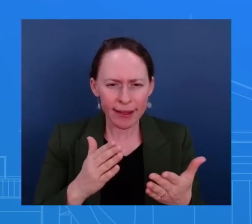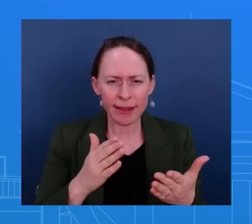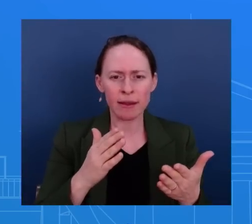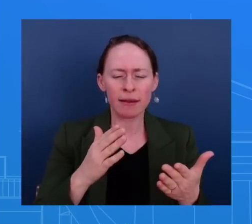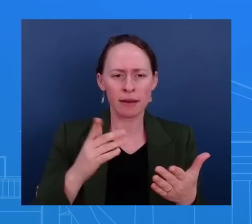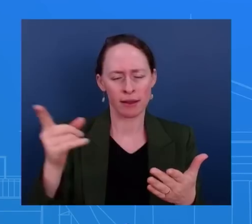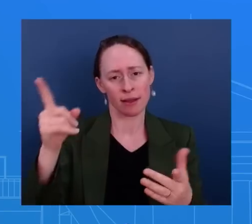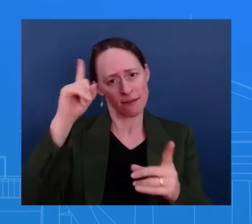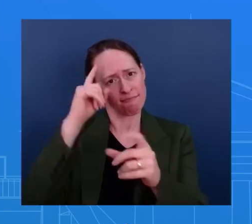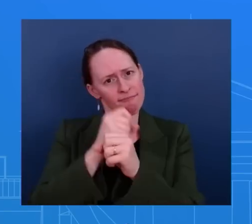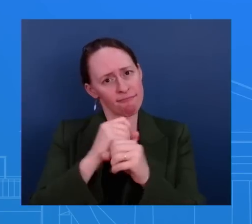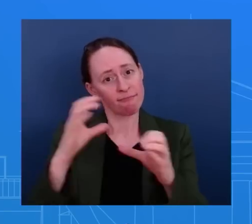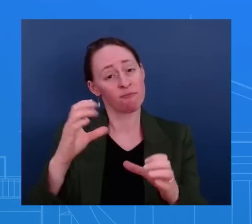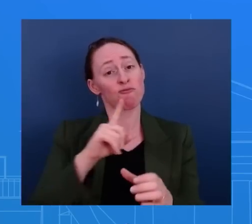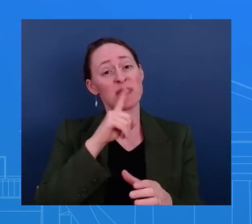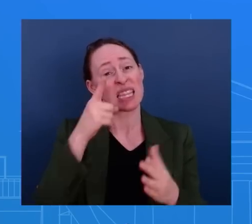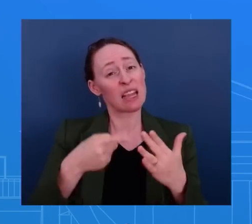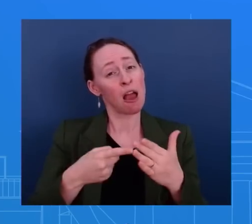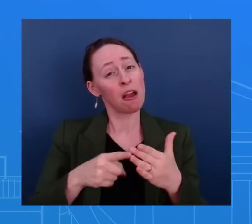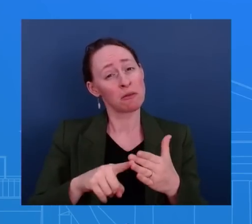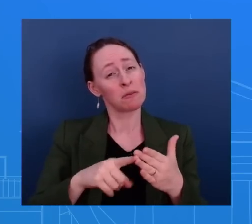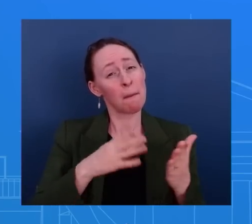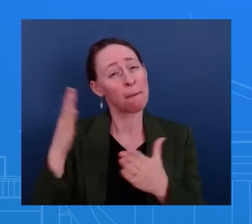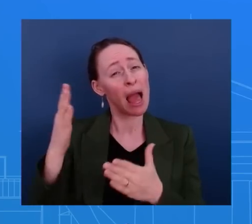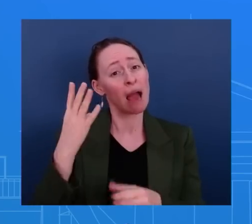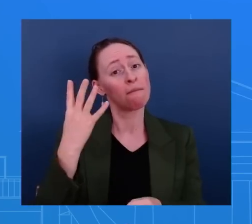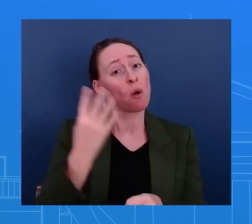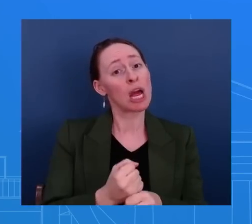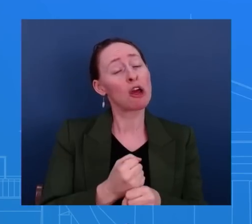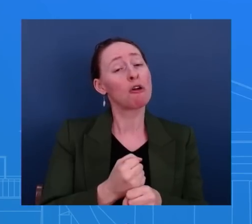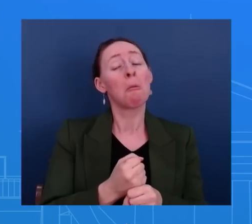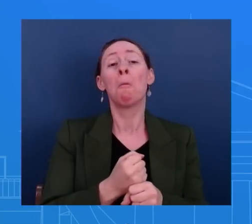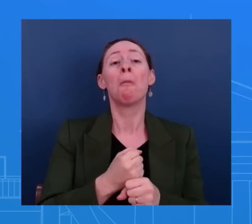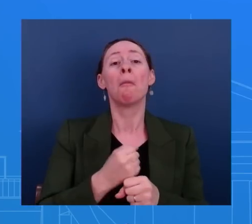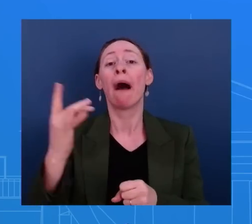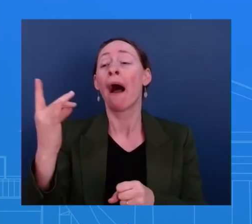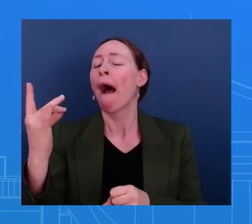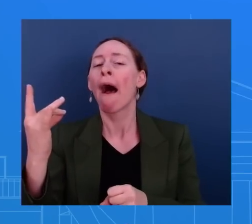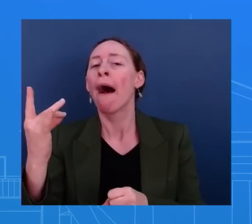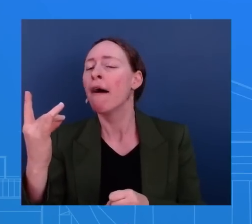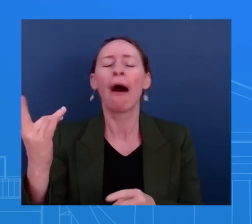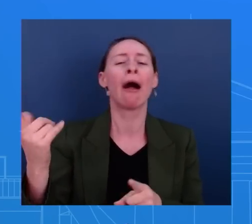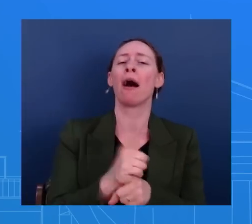Ms. Jean-Pierre: I mean, I -- I honestly don't have much to -- much to say. I think his speech to the nation